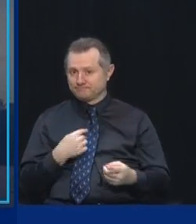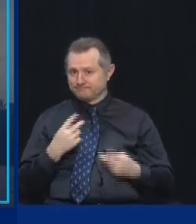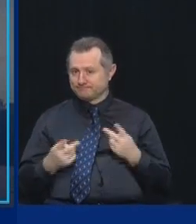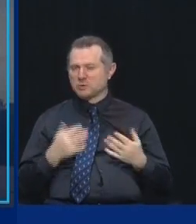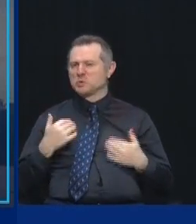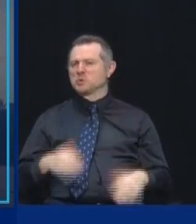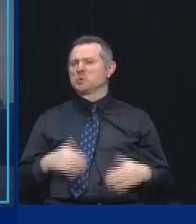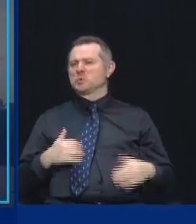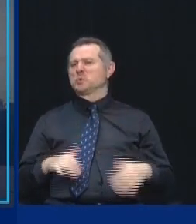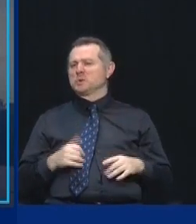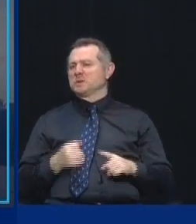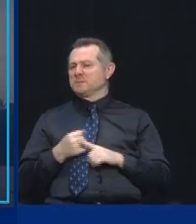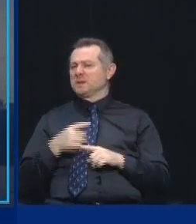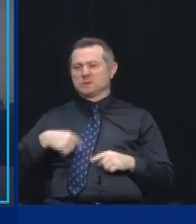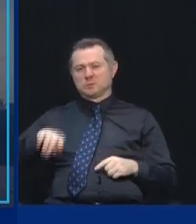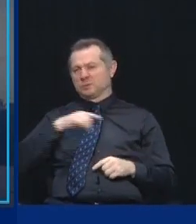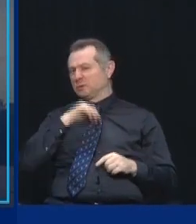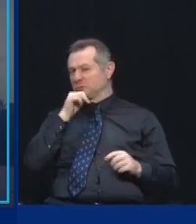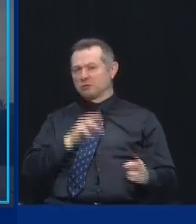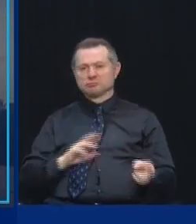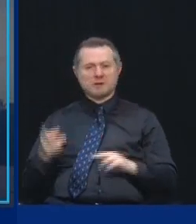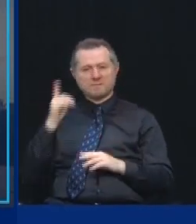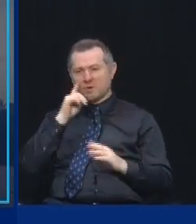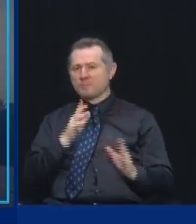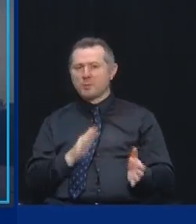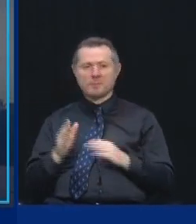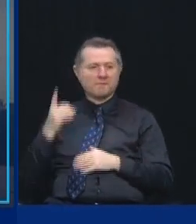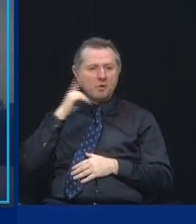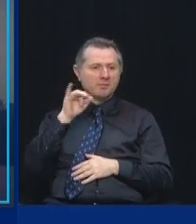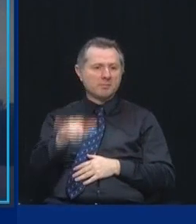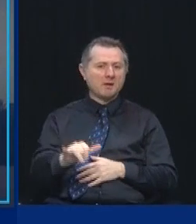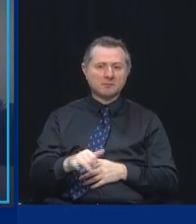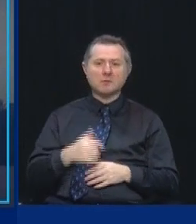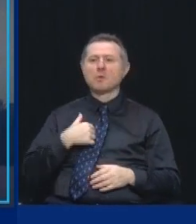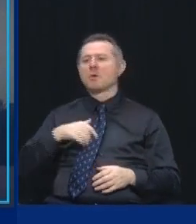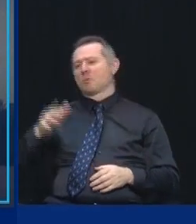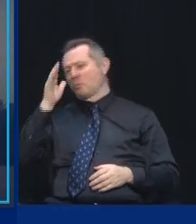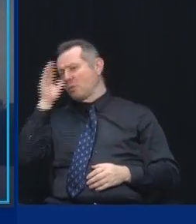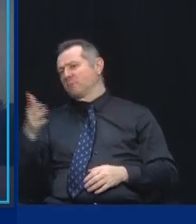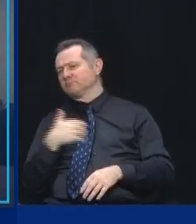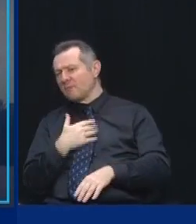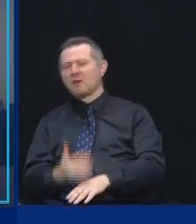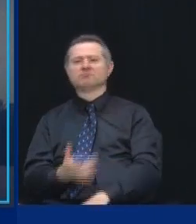AND WE'RE GOING TO LEARN FROM THIS COVID NIGHTMARE THAT TOOK